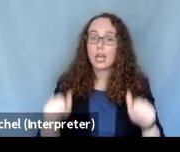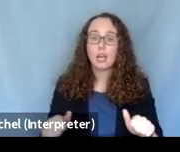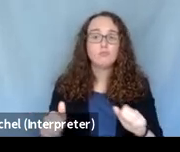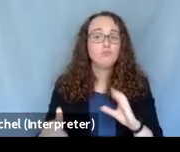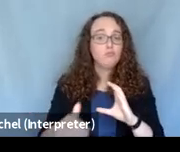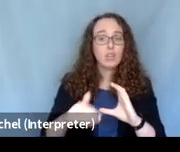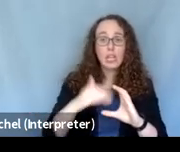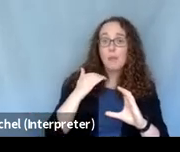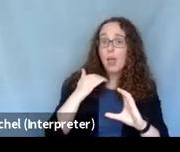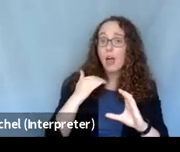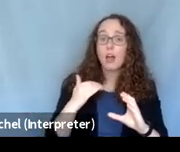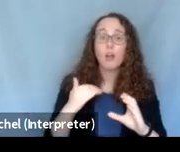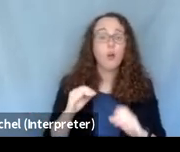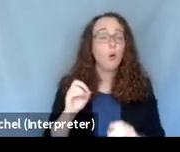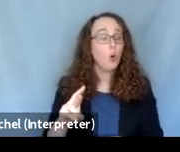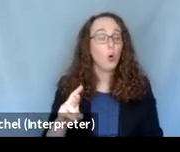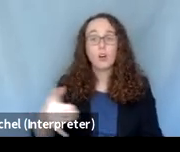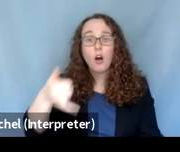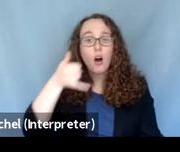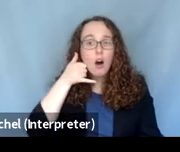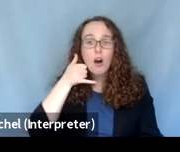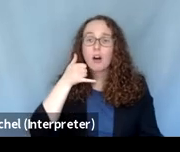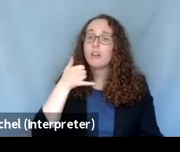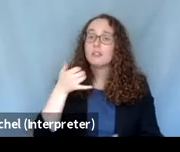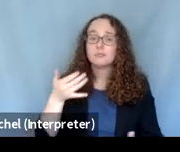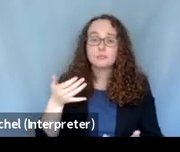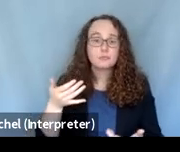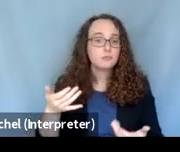email or phone, you can call Martin Herb to get